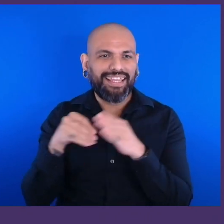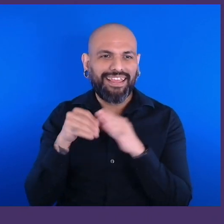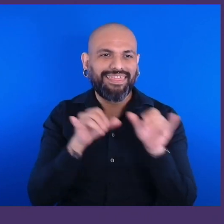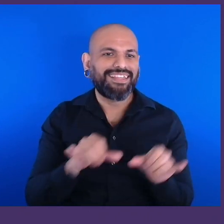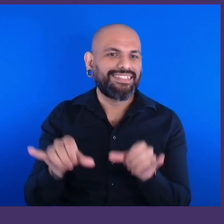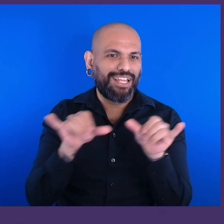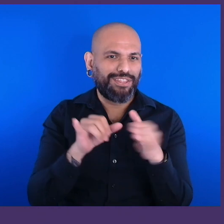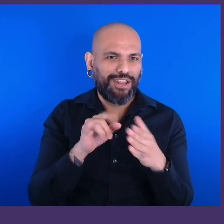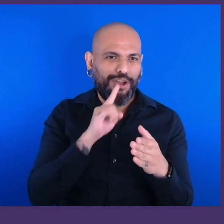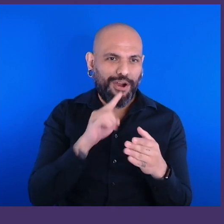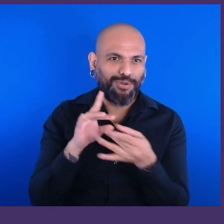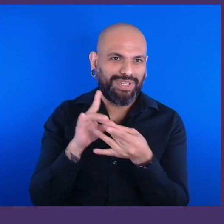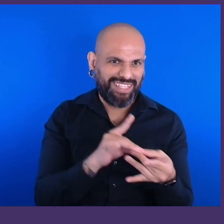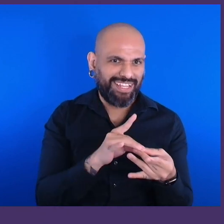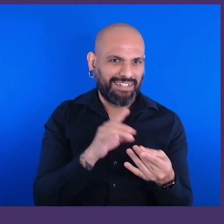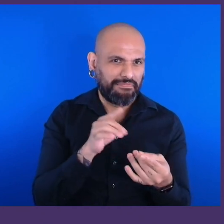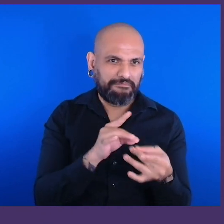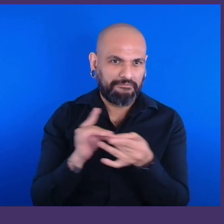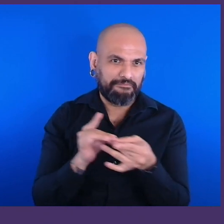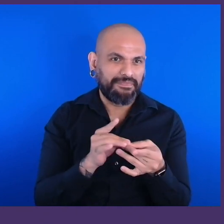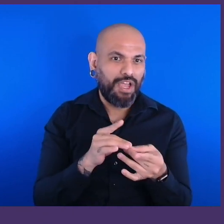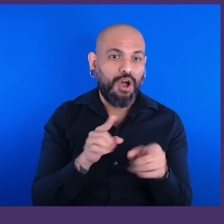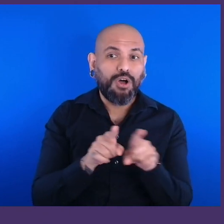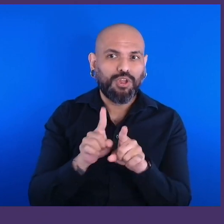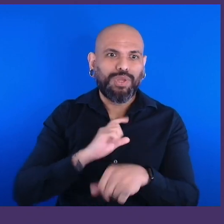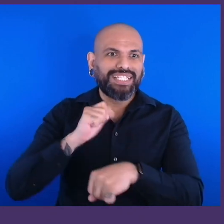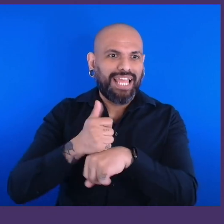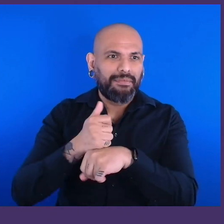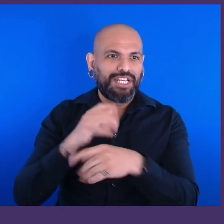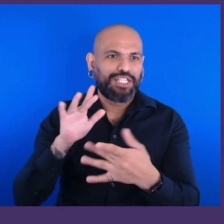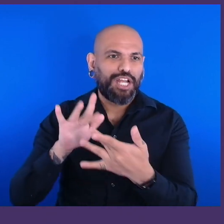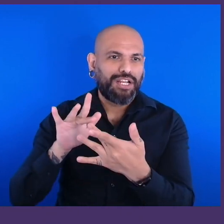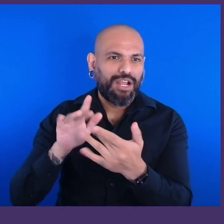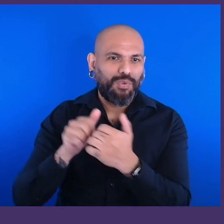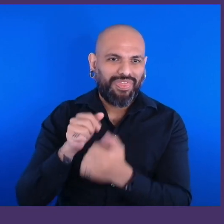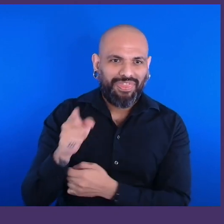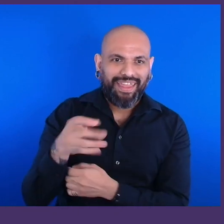and we established contact with experts outside Europe